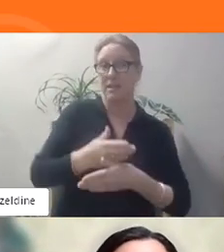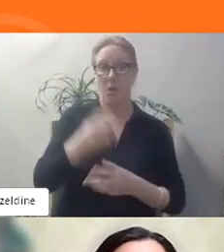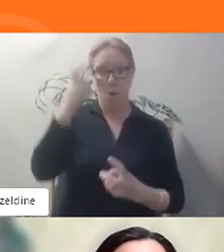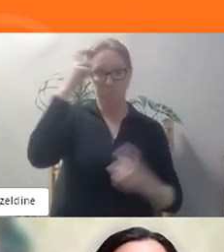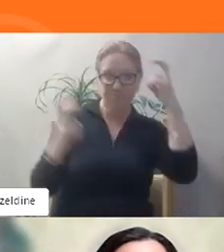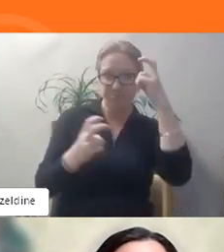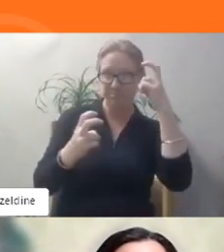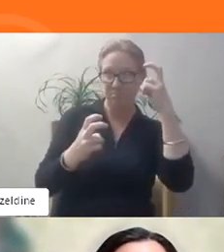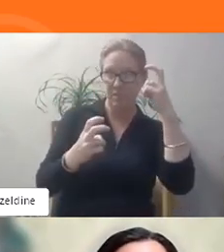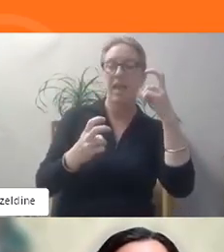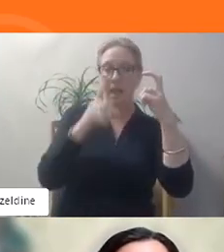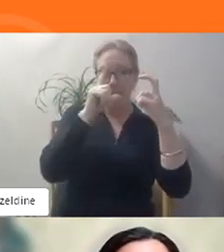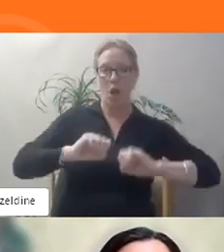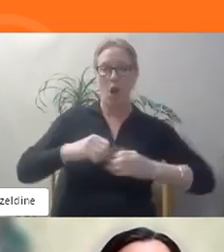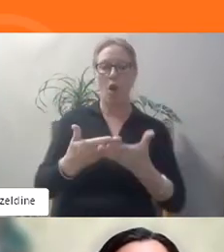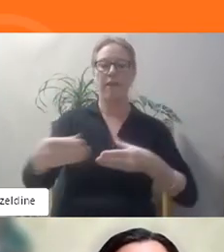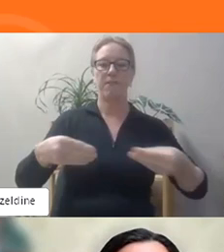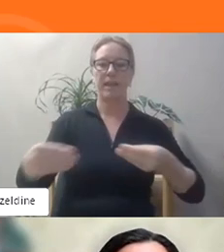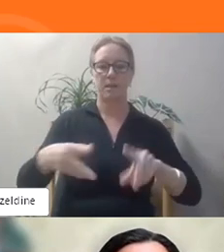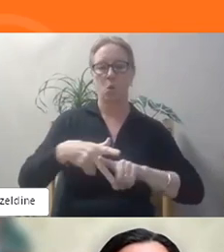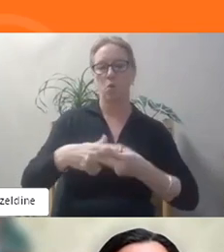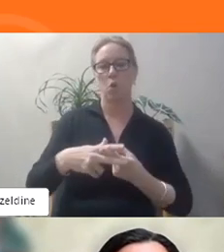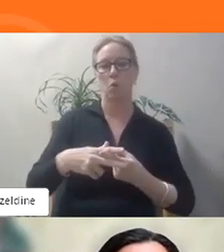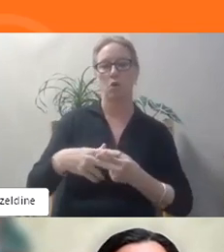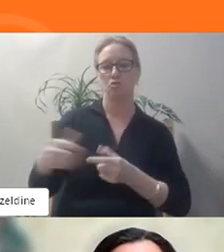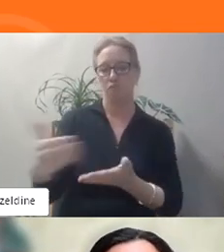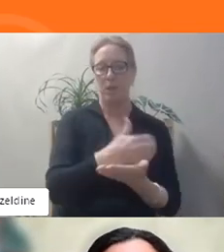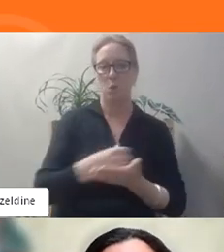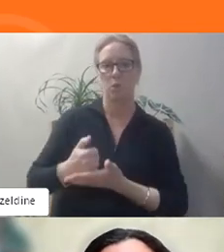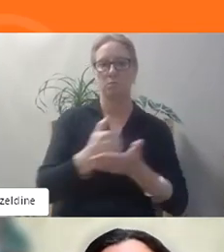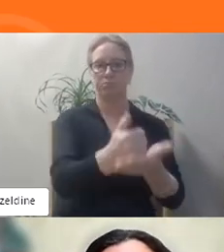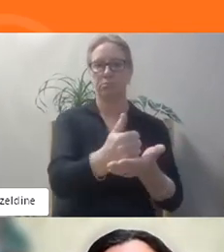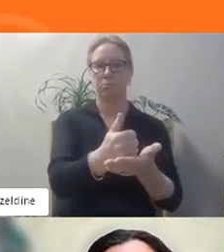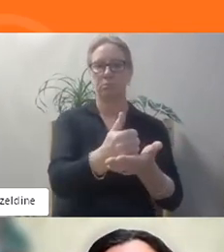offer flexible tools and resources to support this. But it is hard,